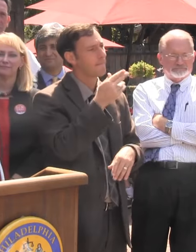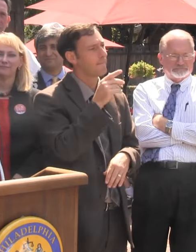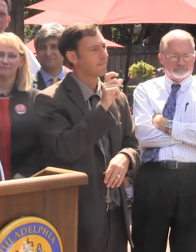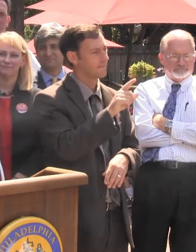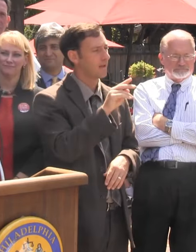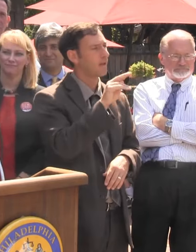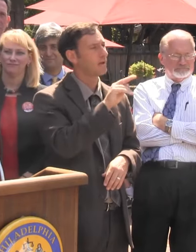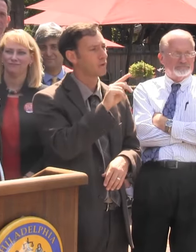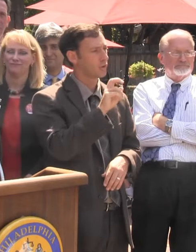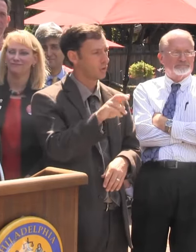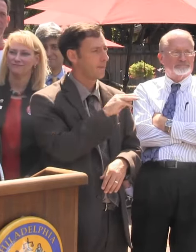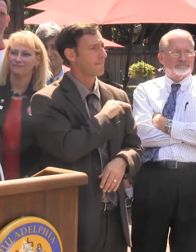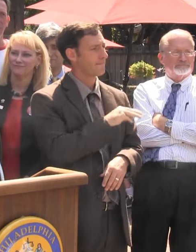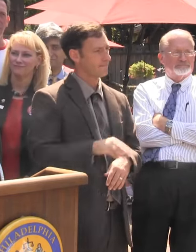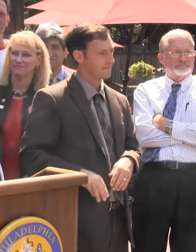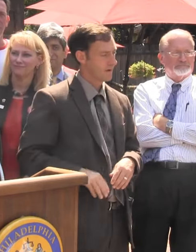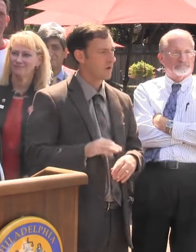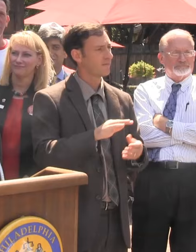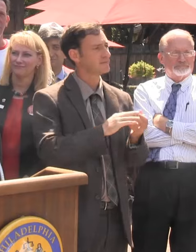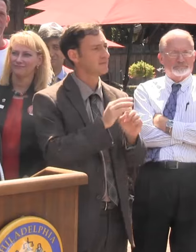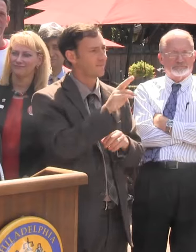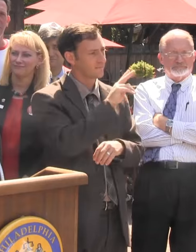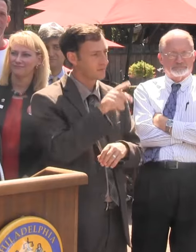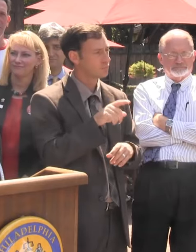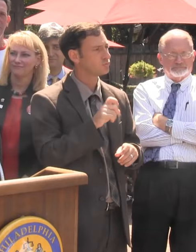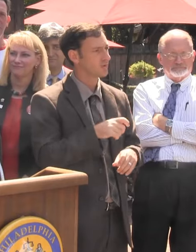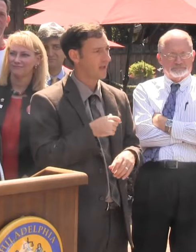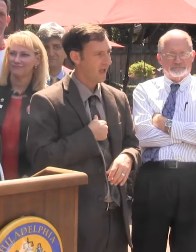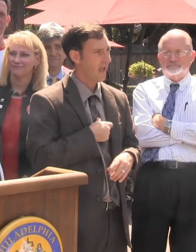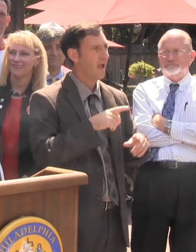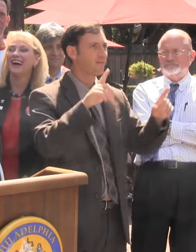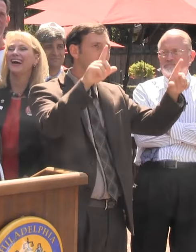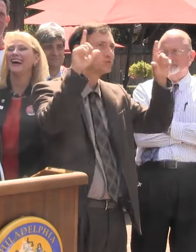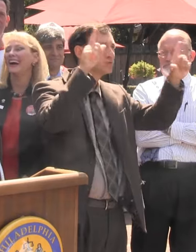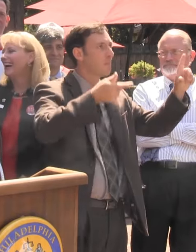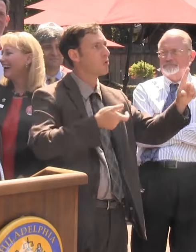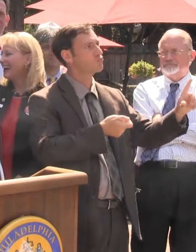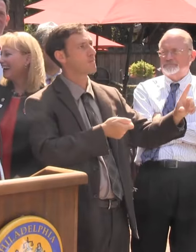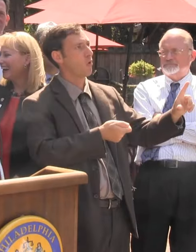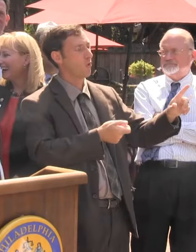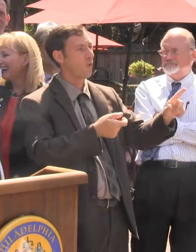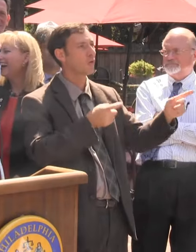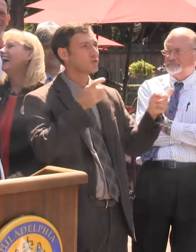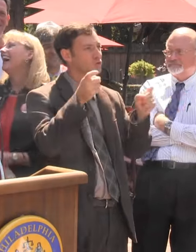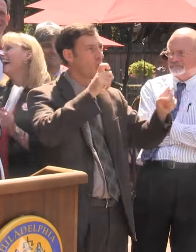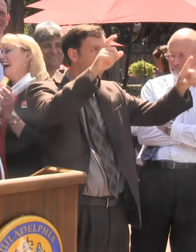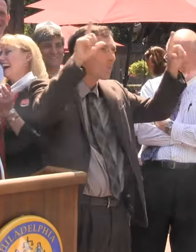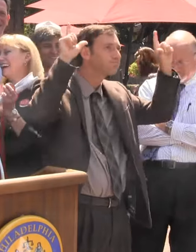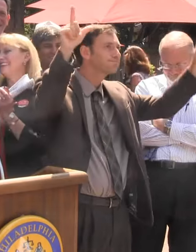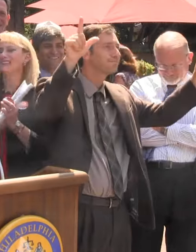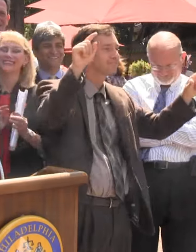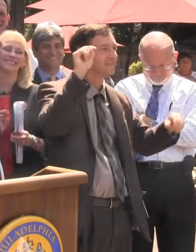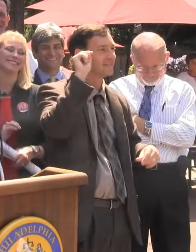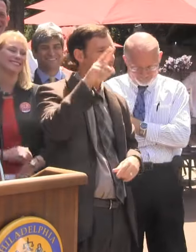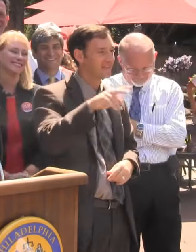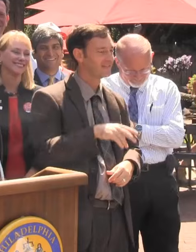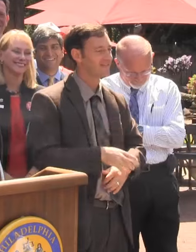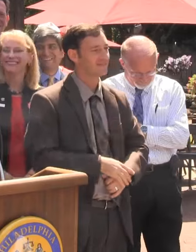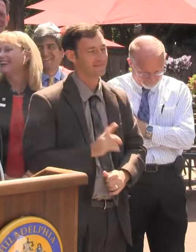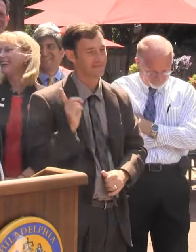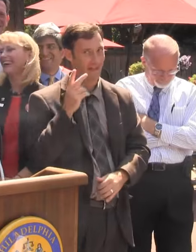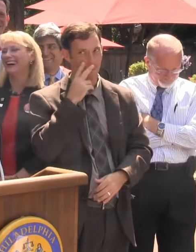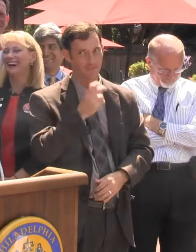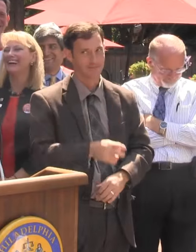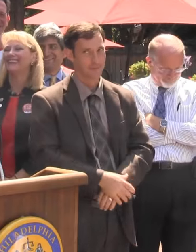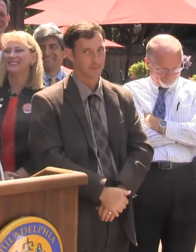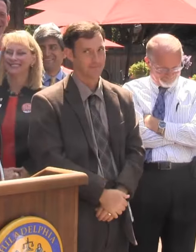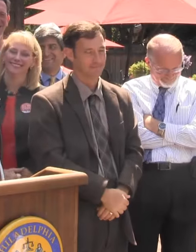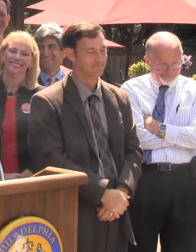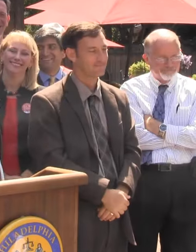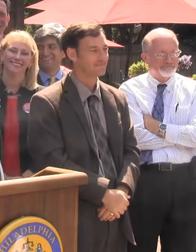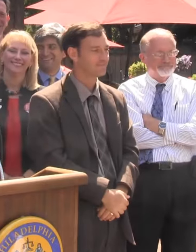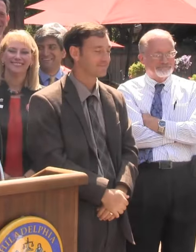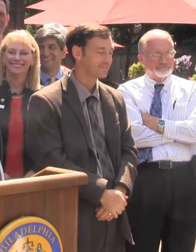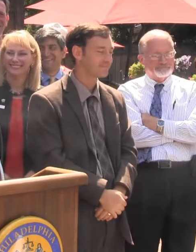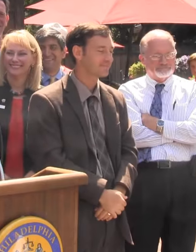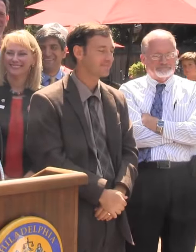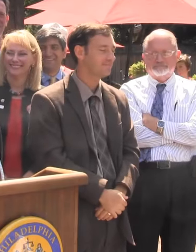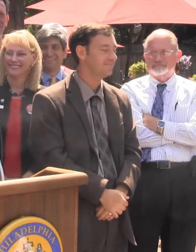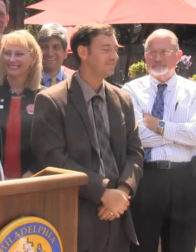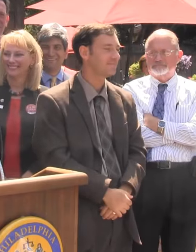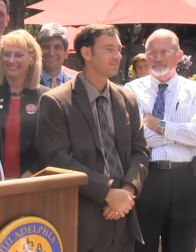of the City of Philadelphia should have the jumbo remote control that controls the jumbotrons.